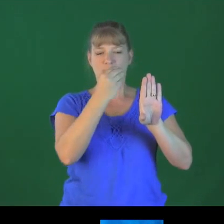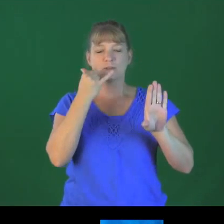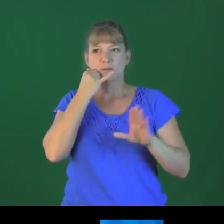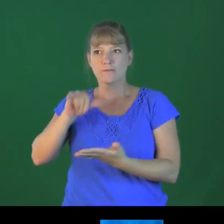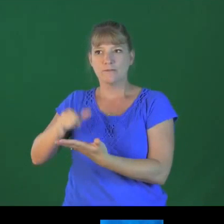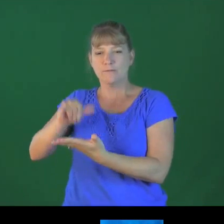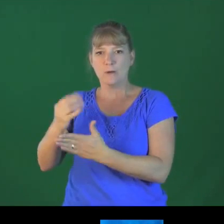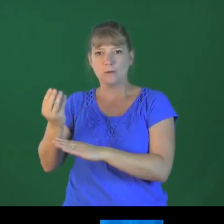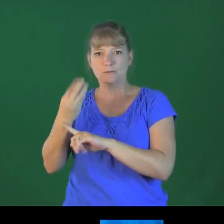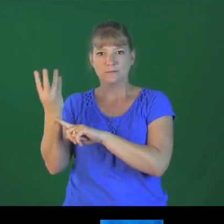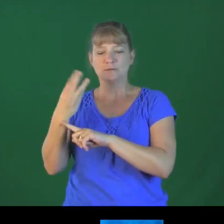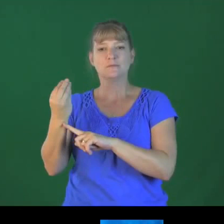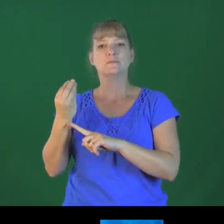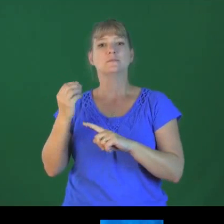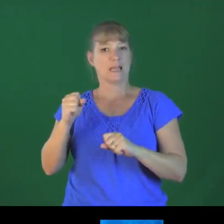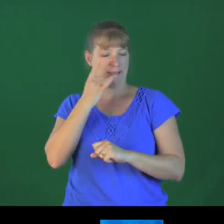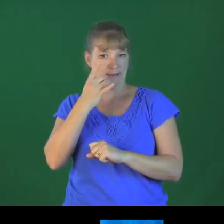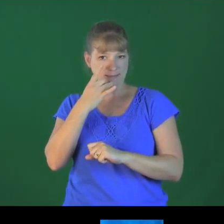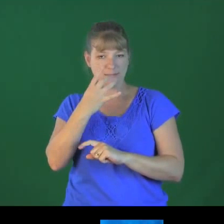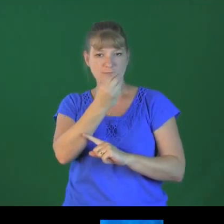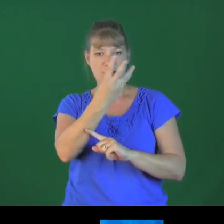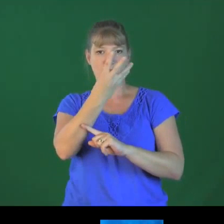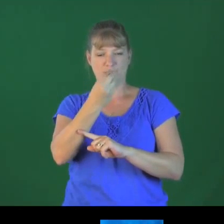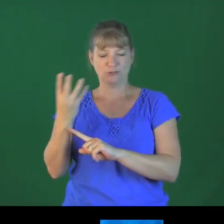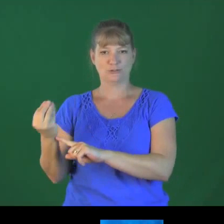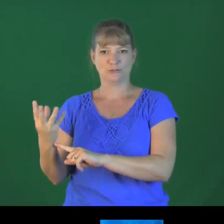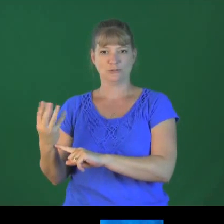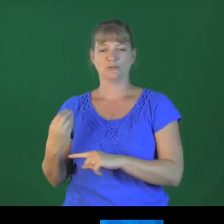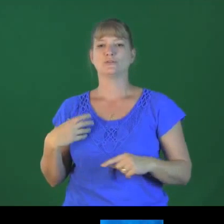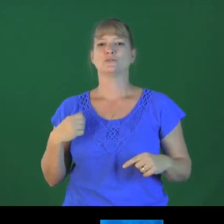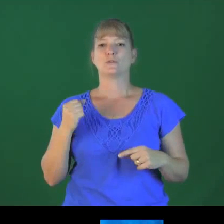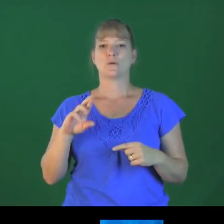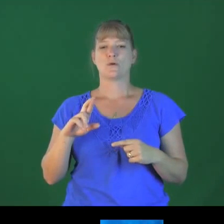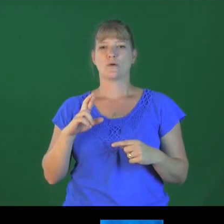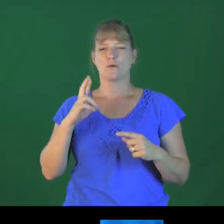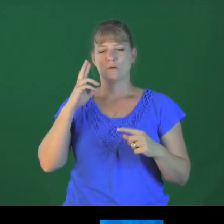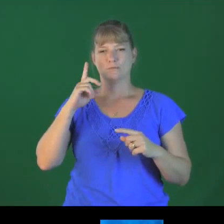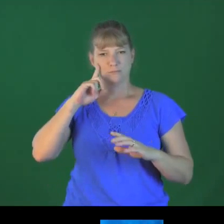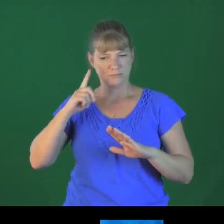They can either flash lights or have a louder ring